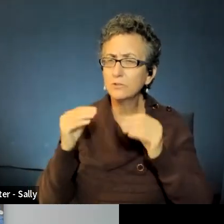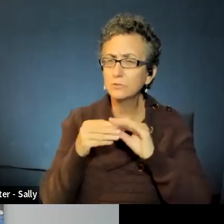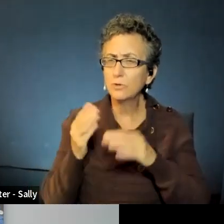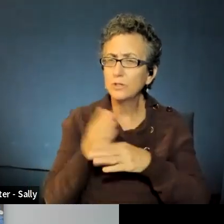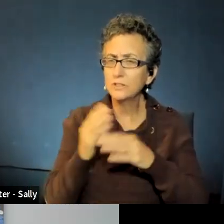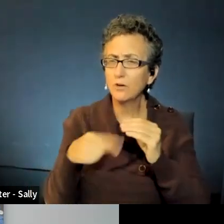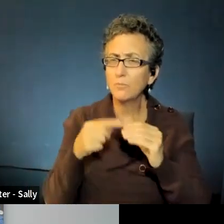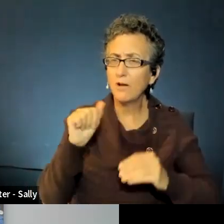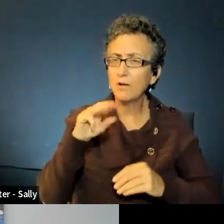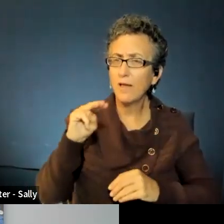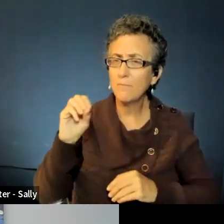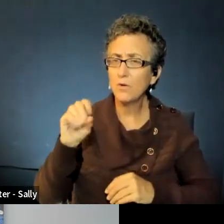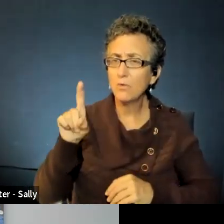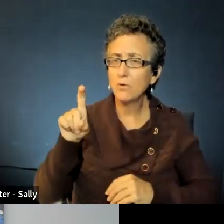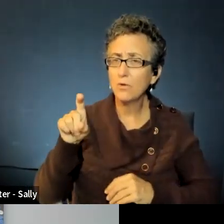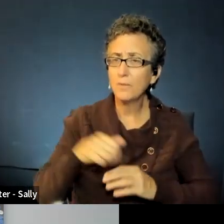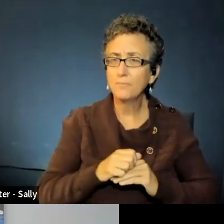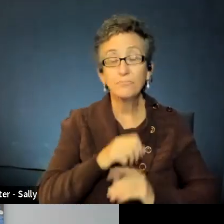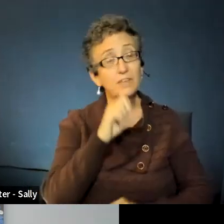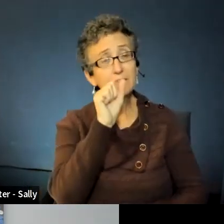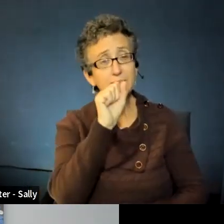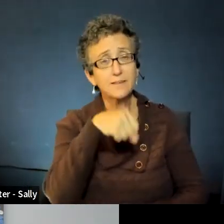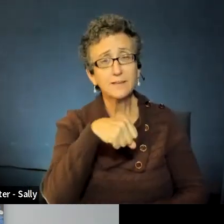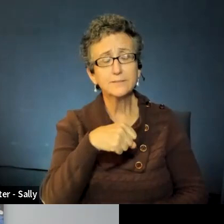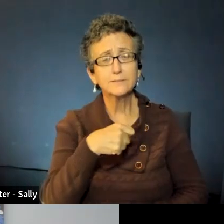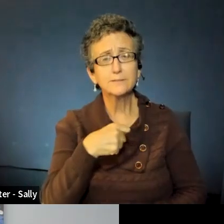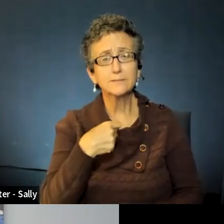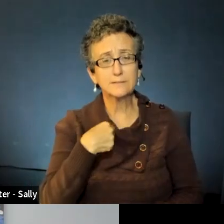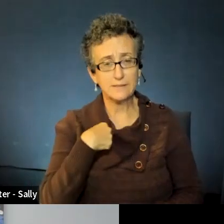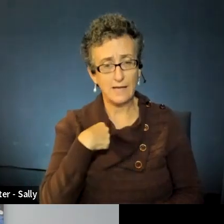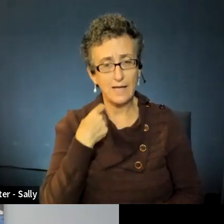So the peers collaborate with WY DP AC and the group discusses how to move disability advocacy forward.